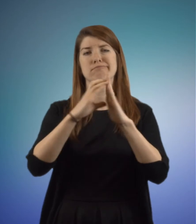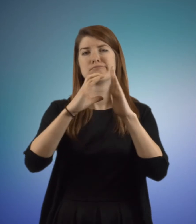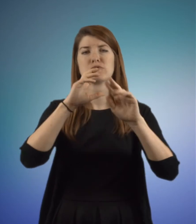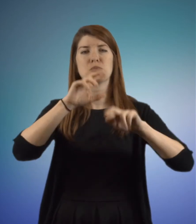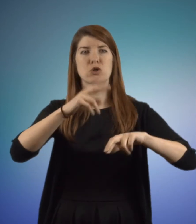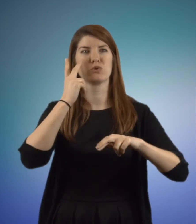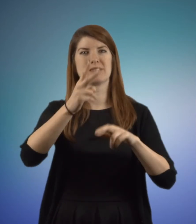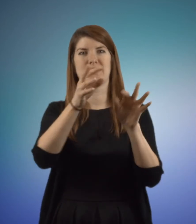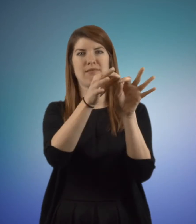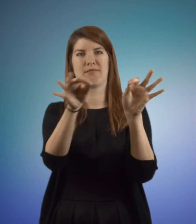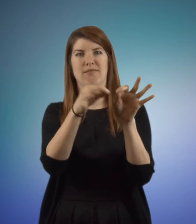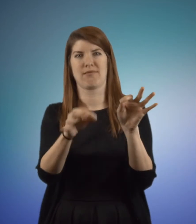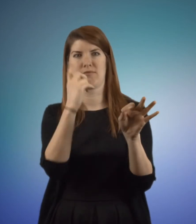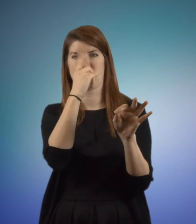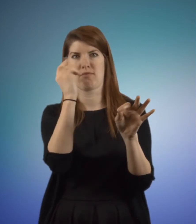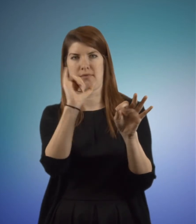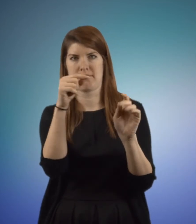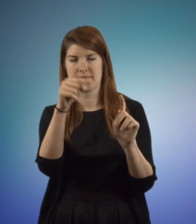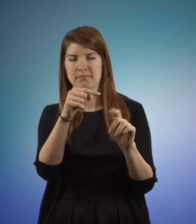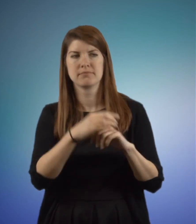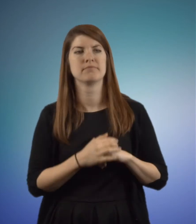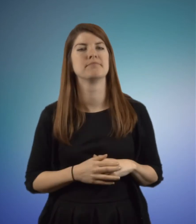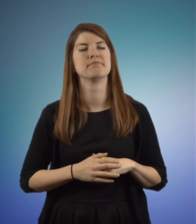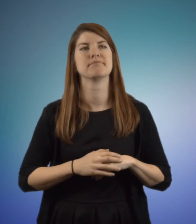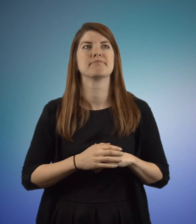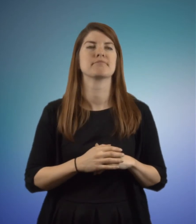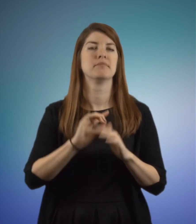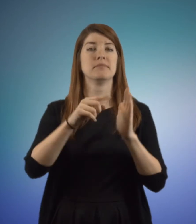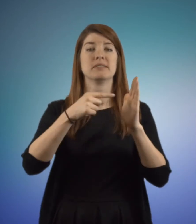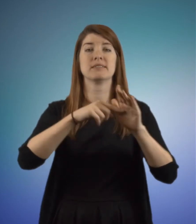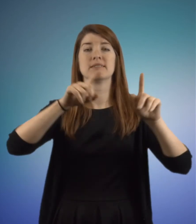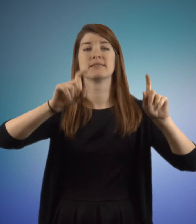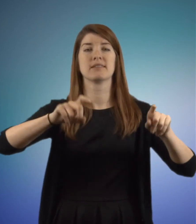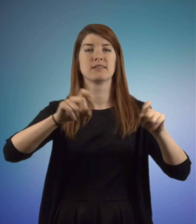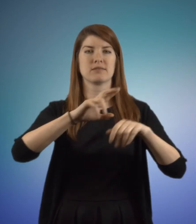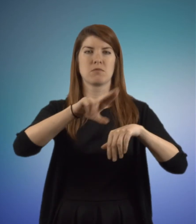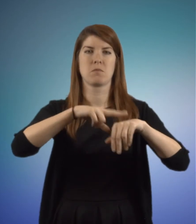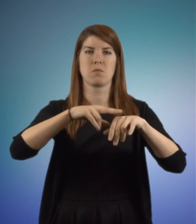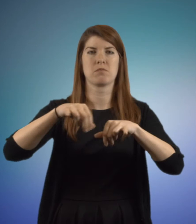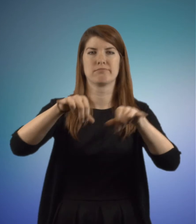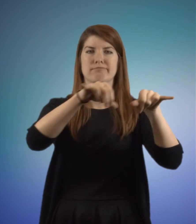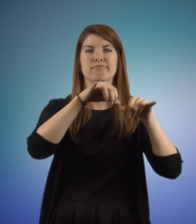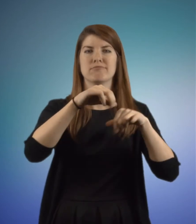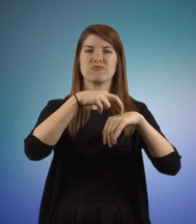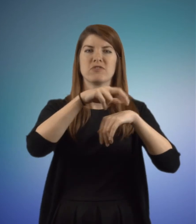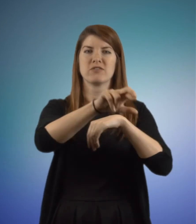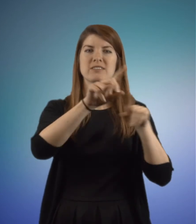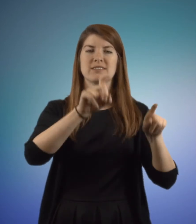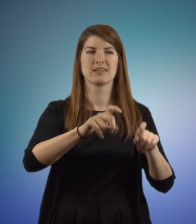This test is a norm referenced test that provides assessment of receptive vocabulary.